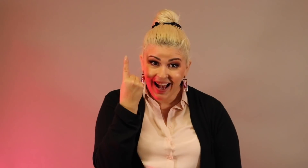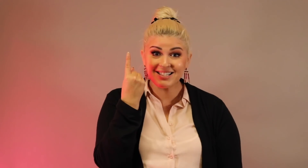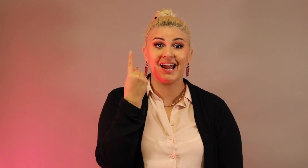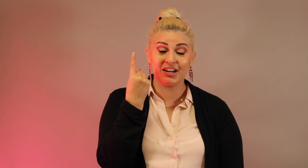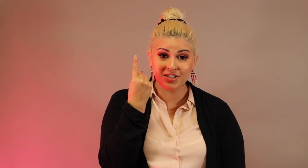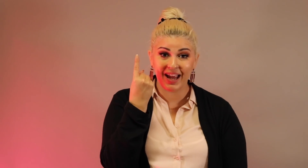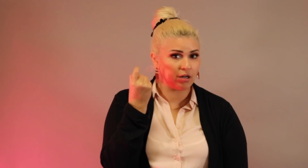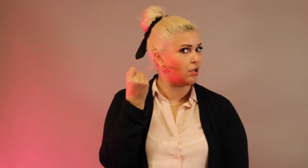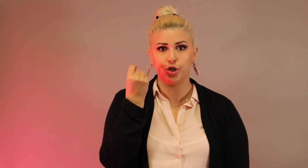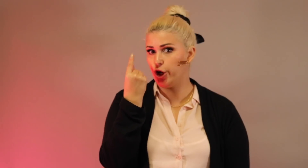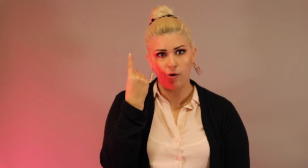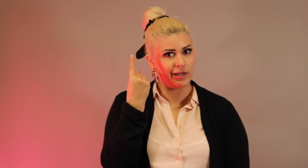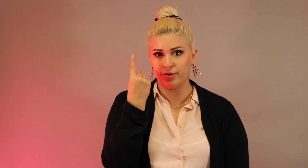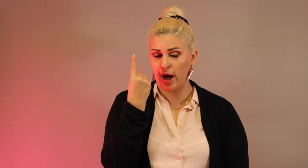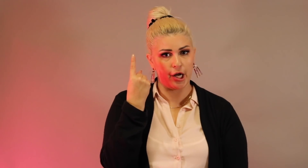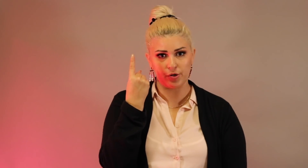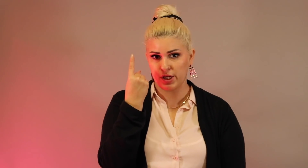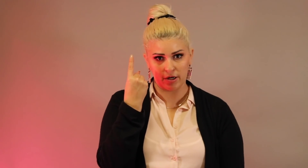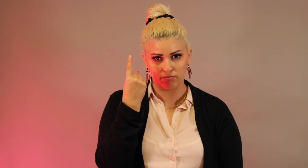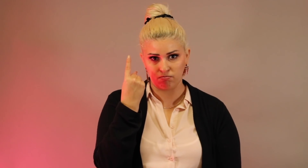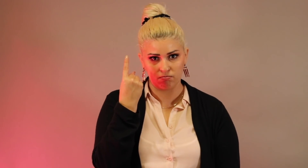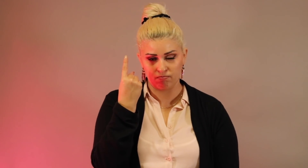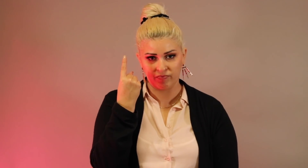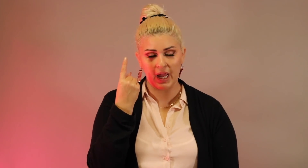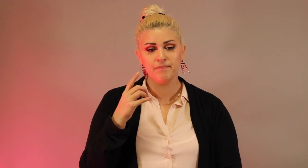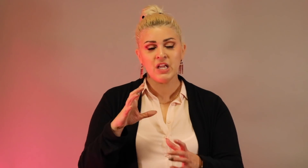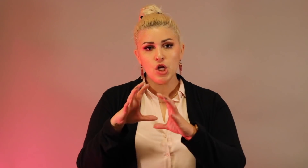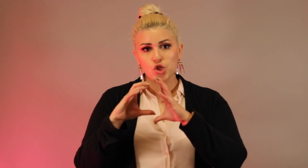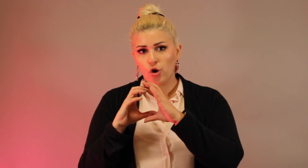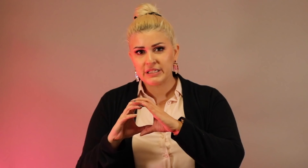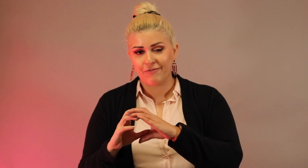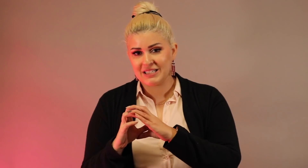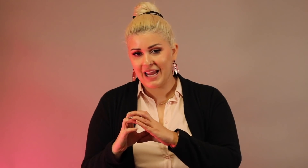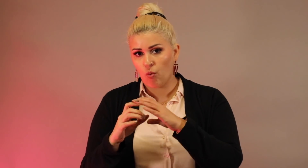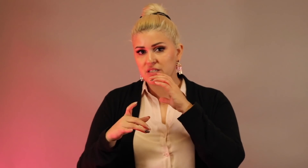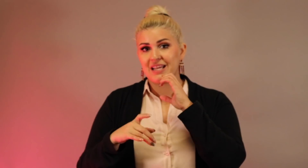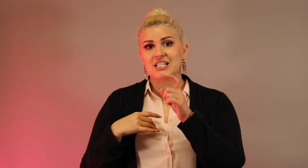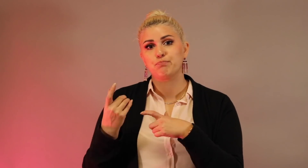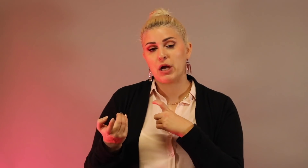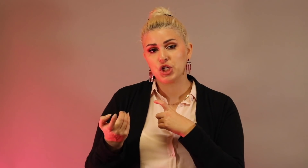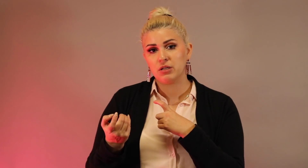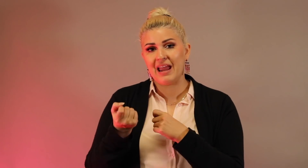Yes, I understand, no, I do not understand. Okay, so the only difference there was the expression